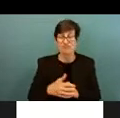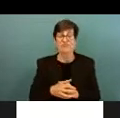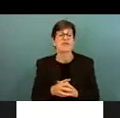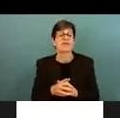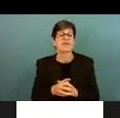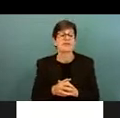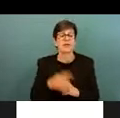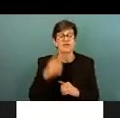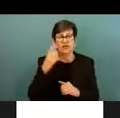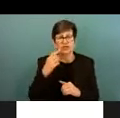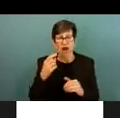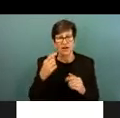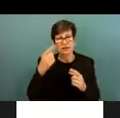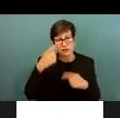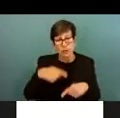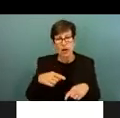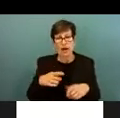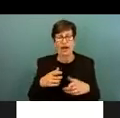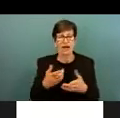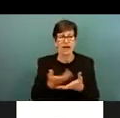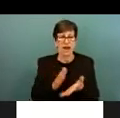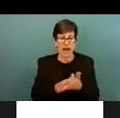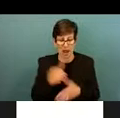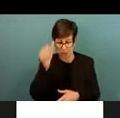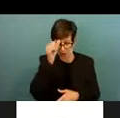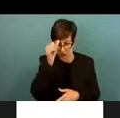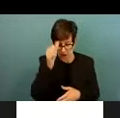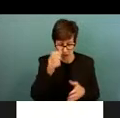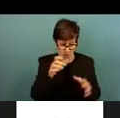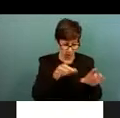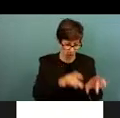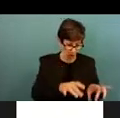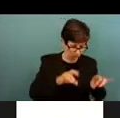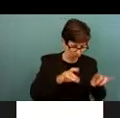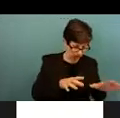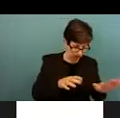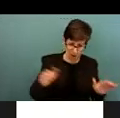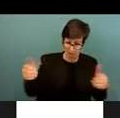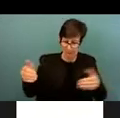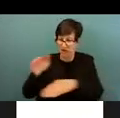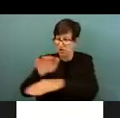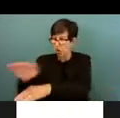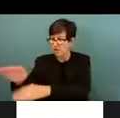where we could compare how Australia is going with other countries. So we've adapted an